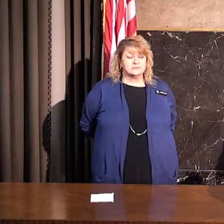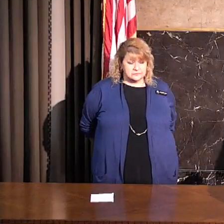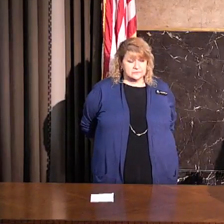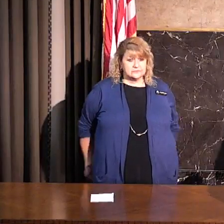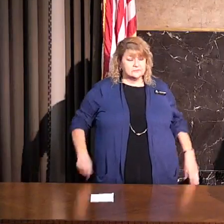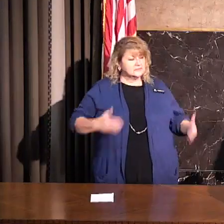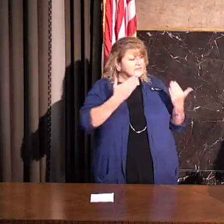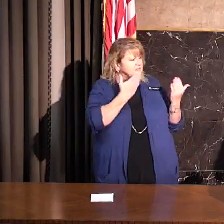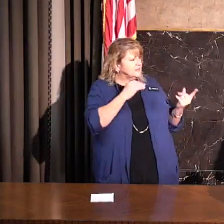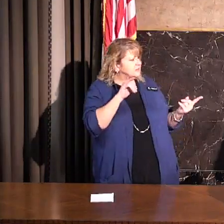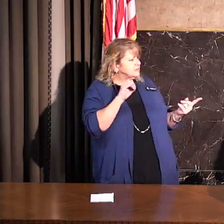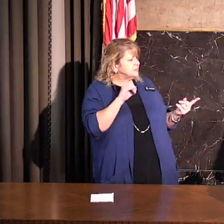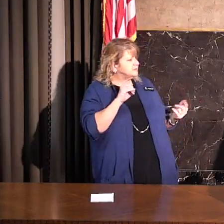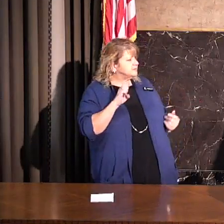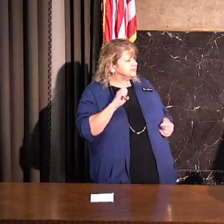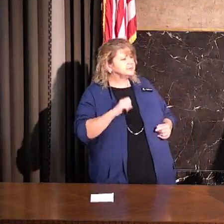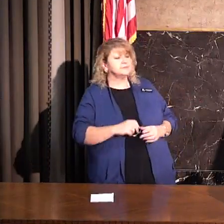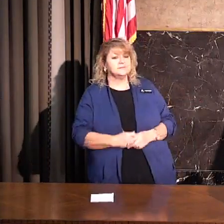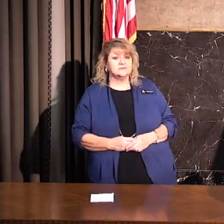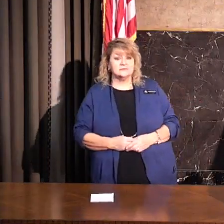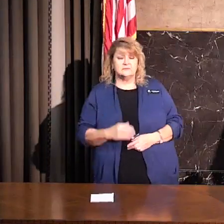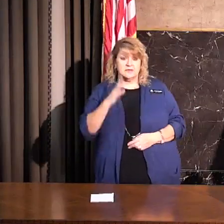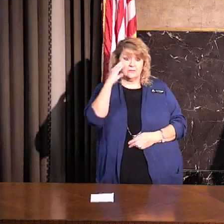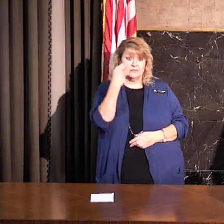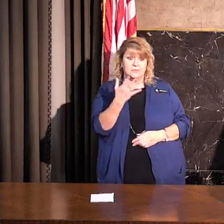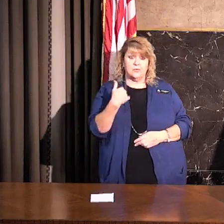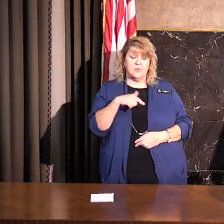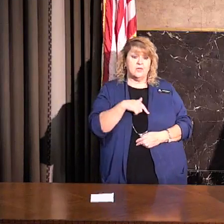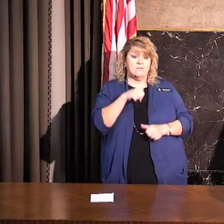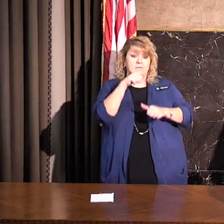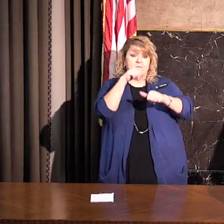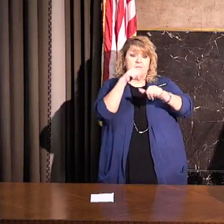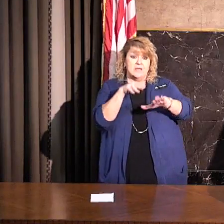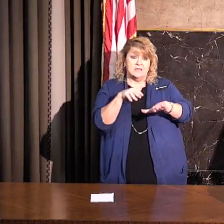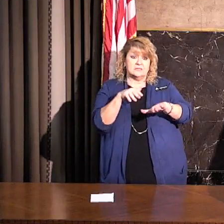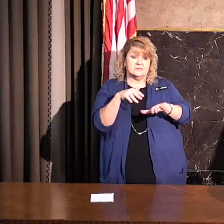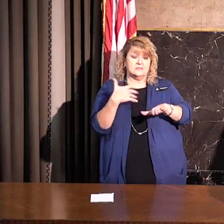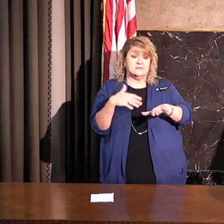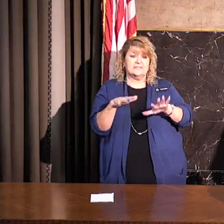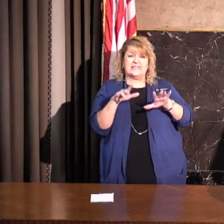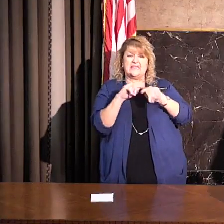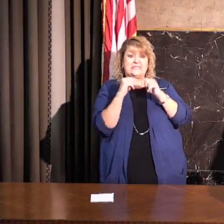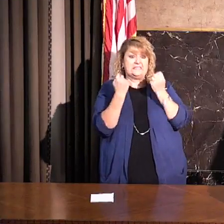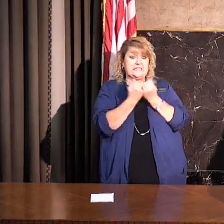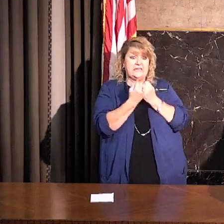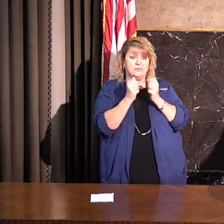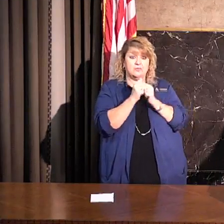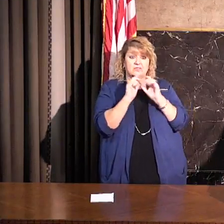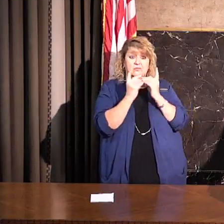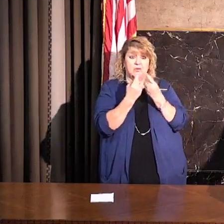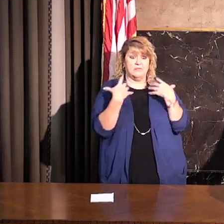Thank you, Joe. Um I'll tell you, we are blessed to have a tremendous team at the